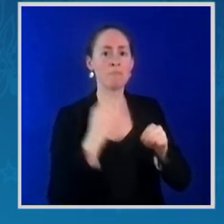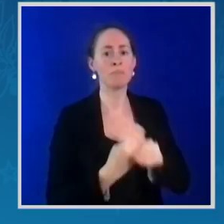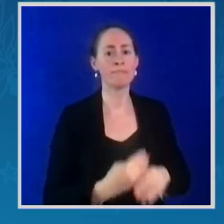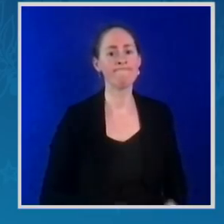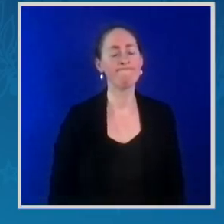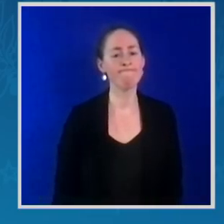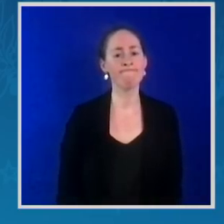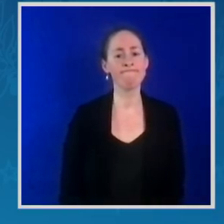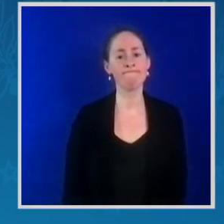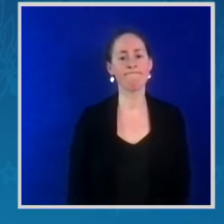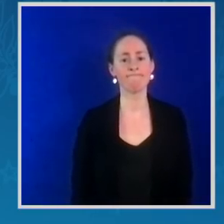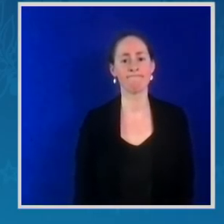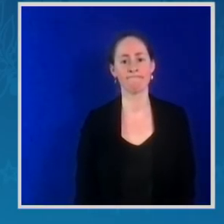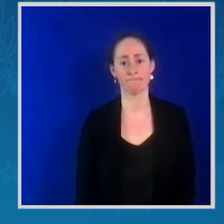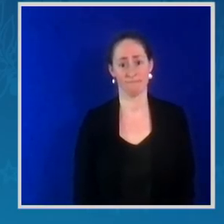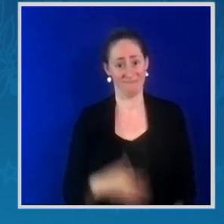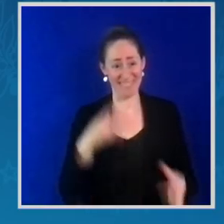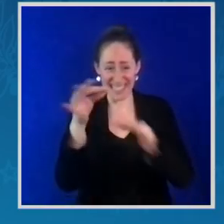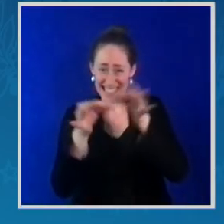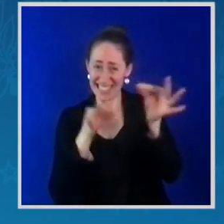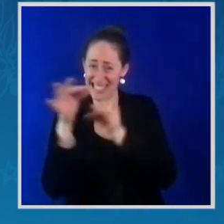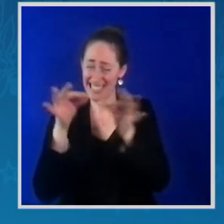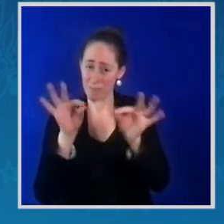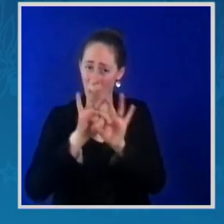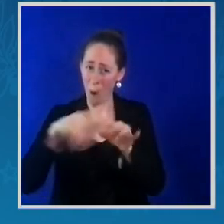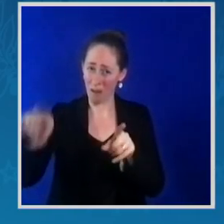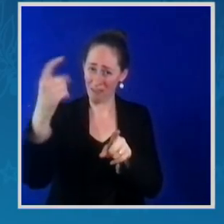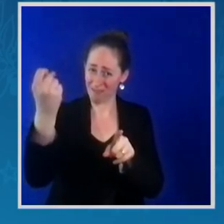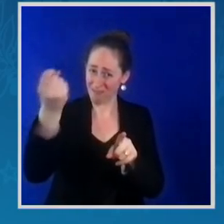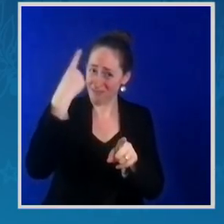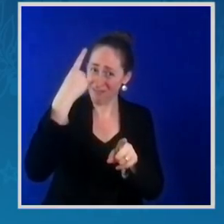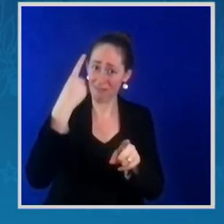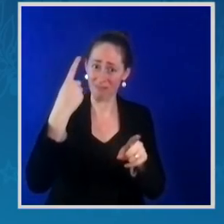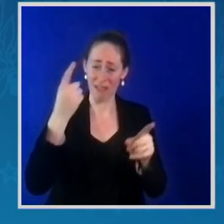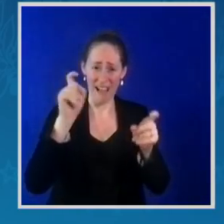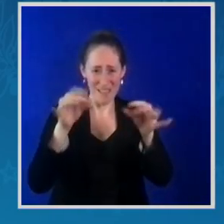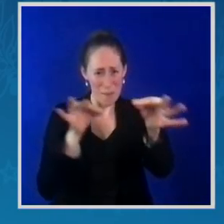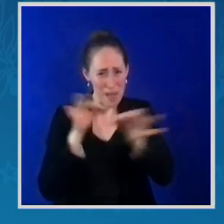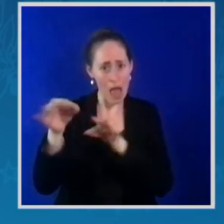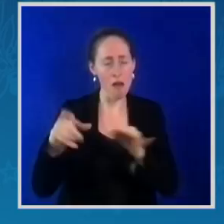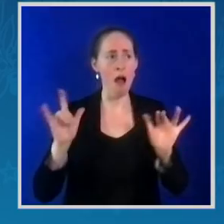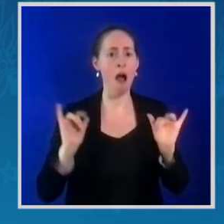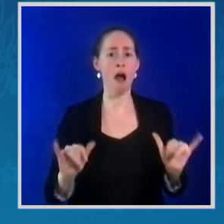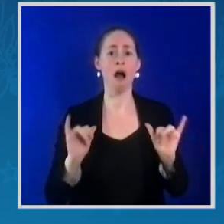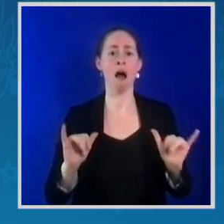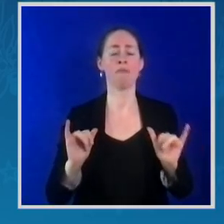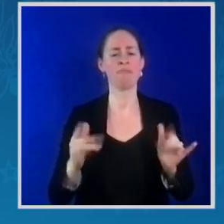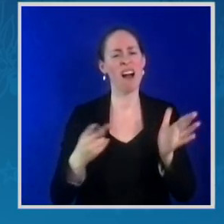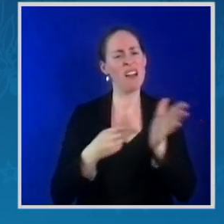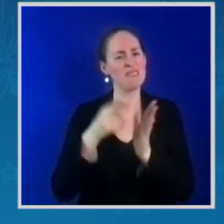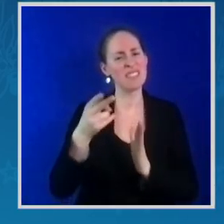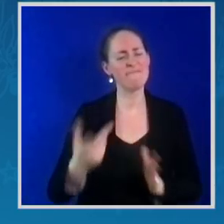All of those things are on the table. We have to I mean, honestly, at the bottom line on this